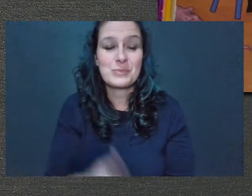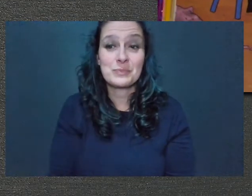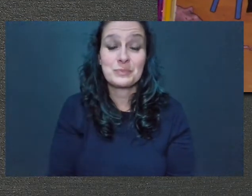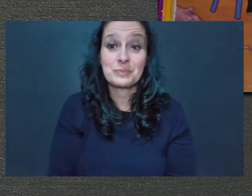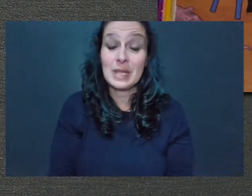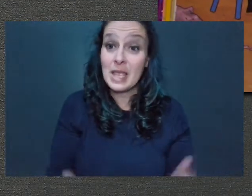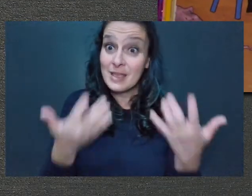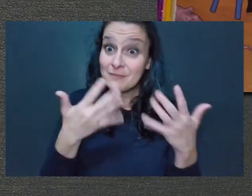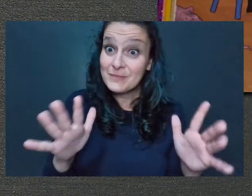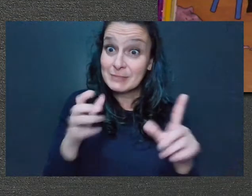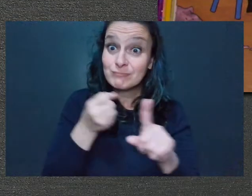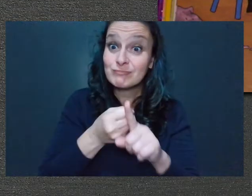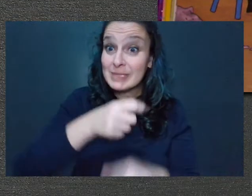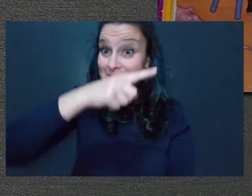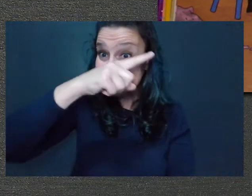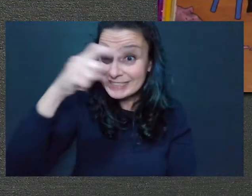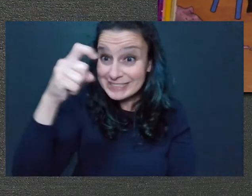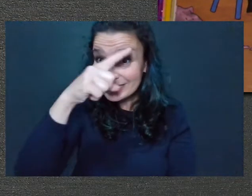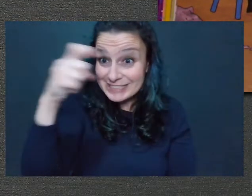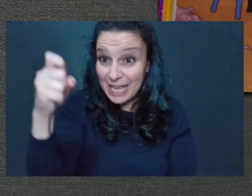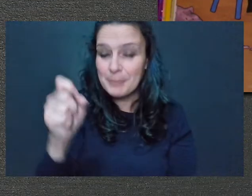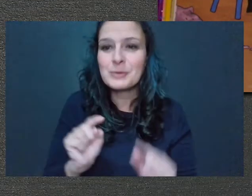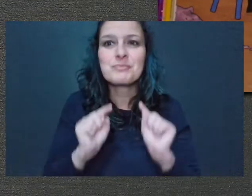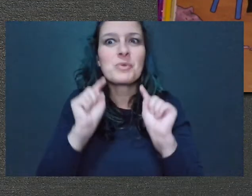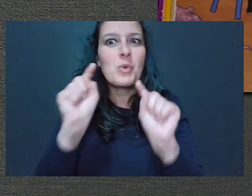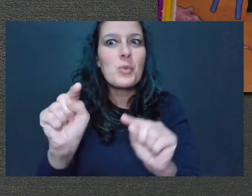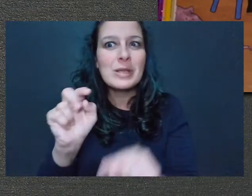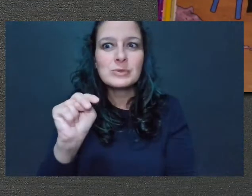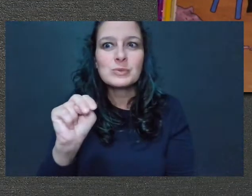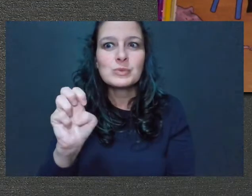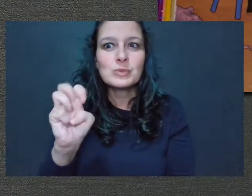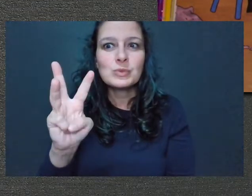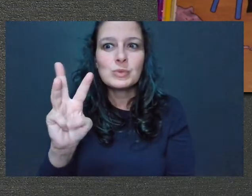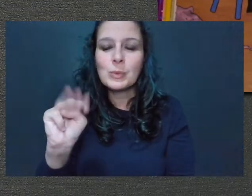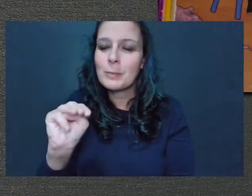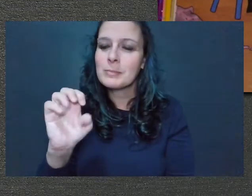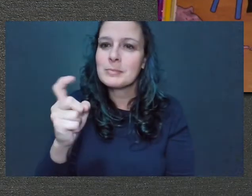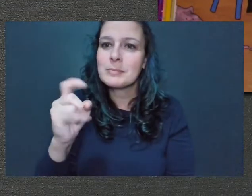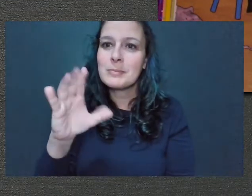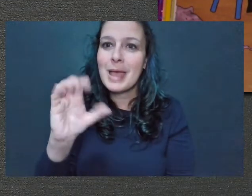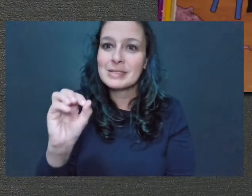"And then when summer came, Georgia visited New Mexico "and she immediately fell in love with the desert.